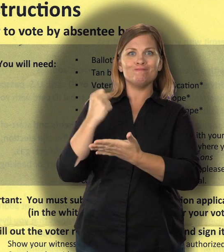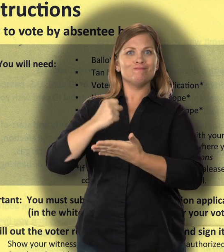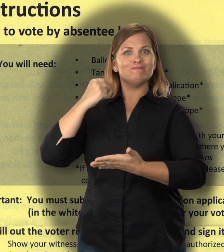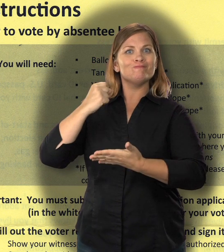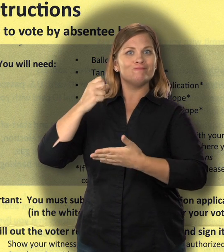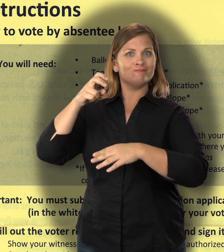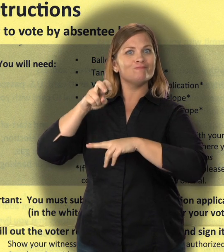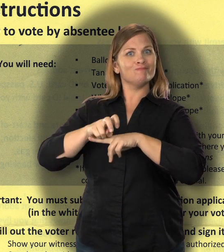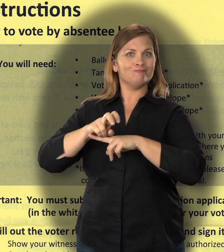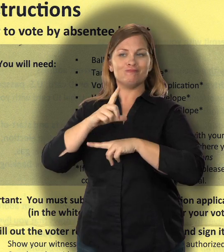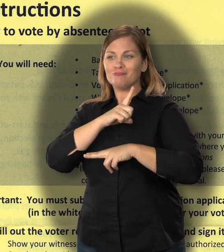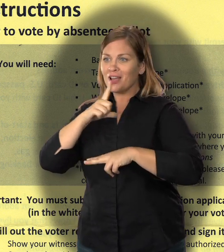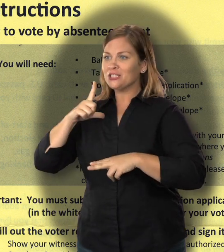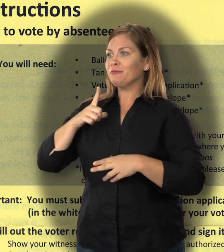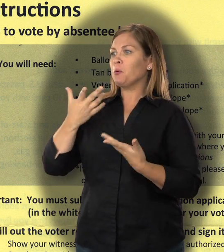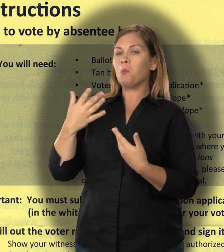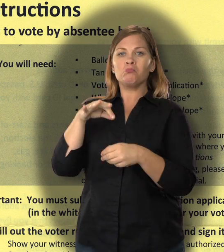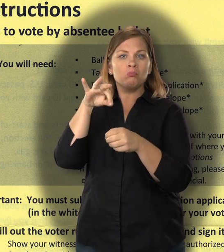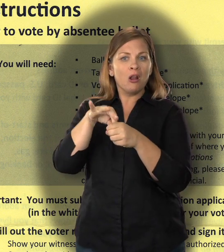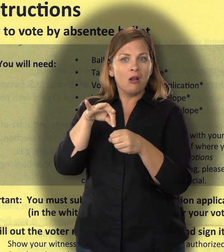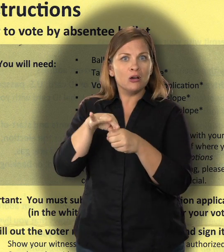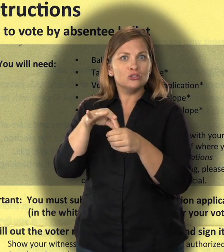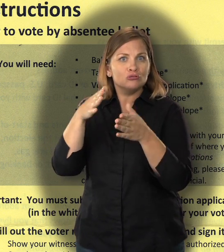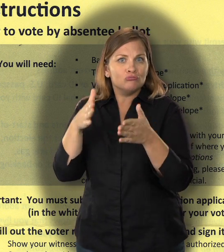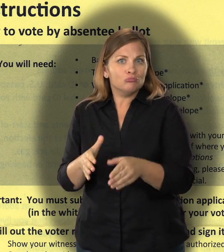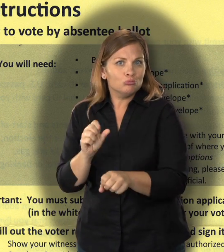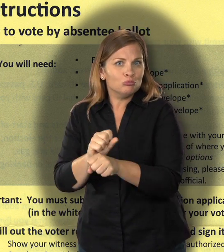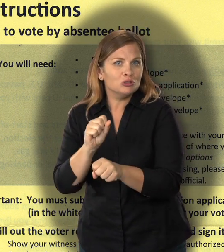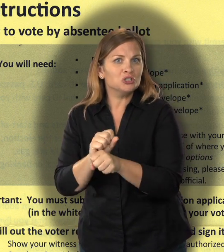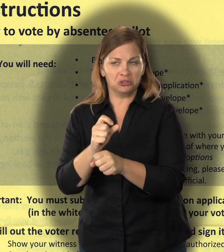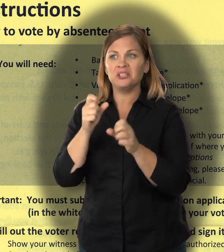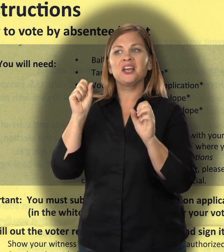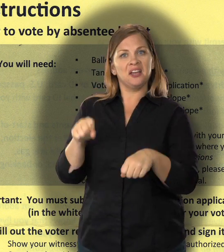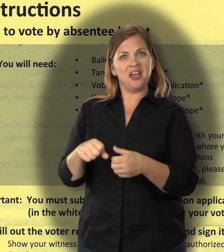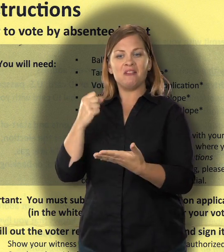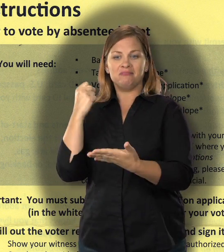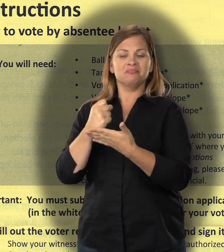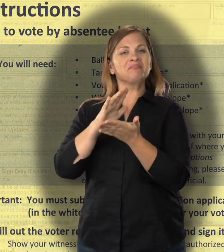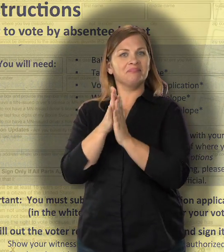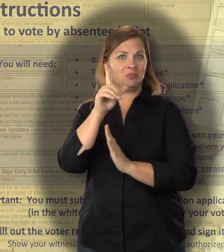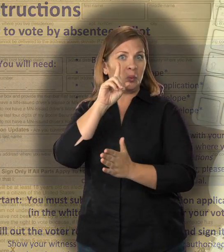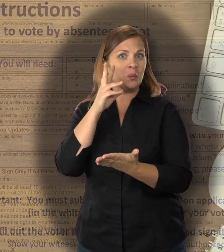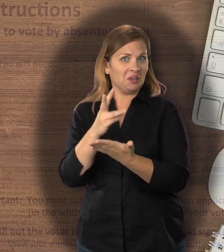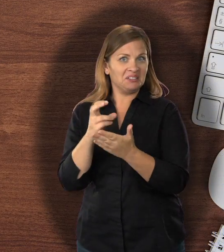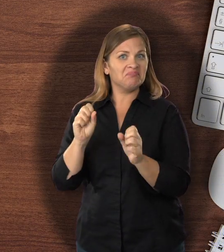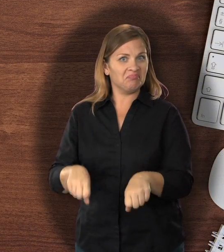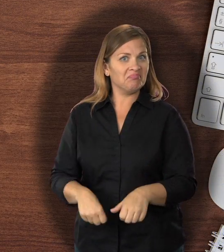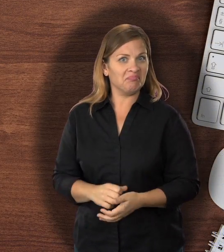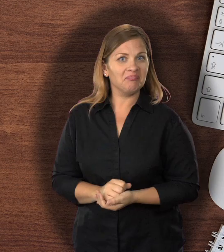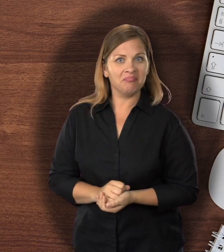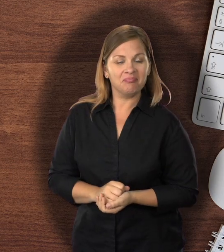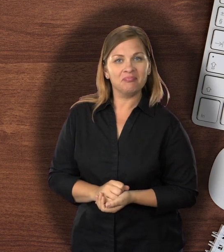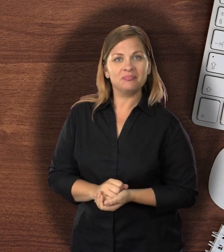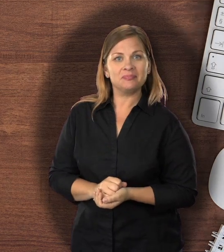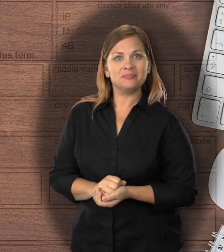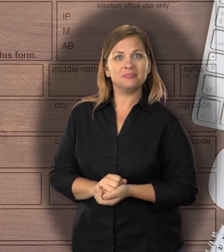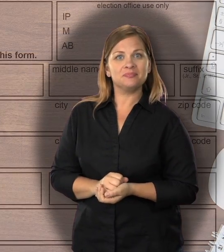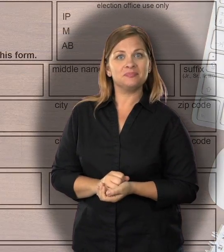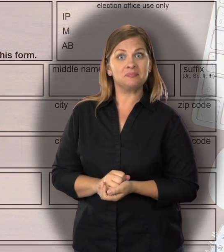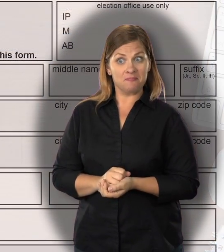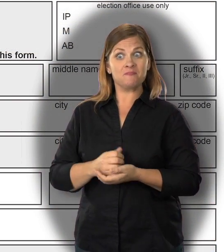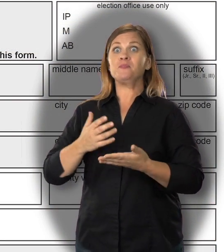(a legislator or a local election official, for example).